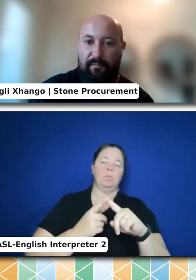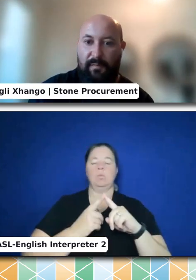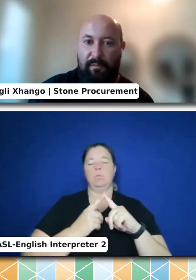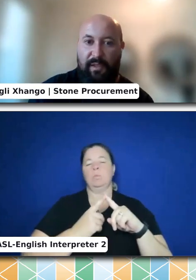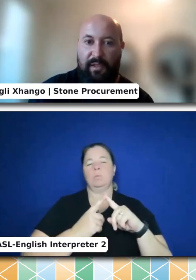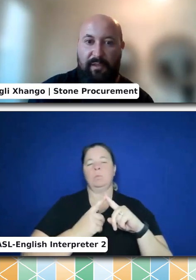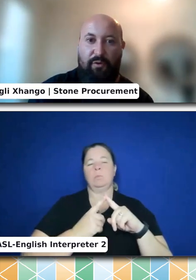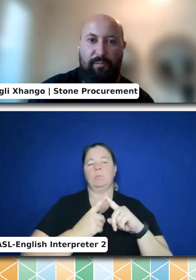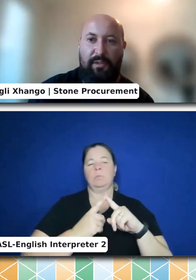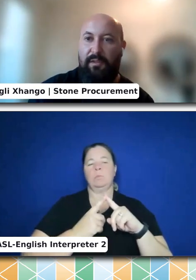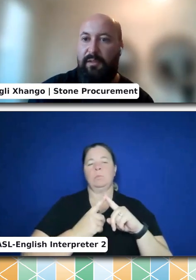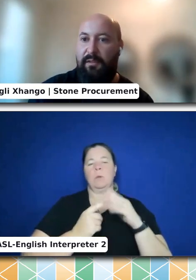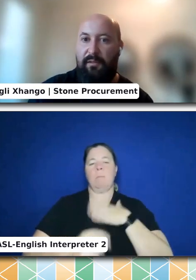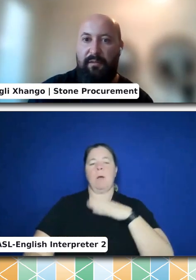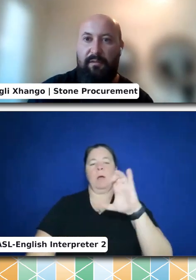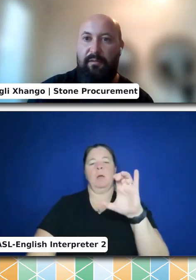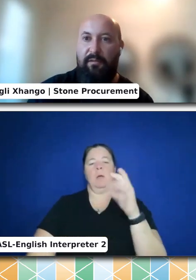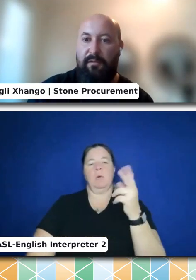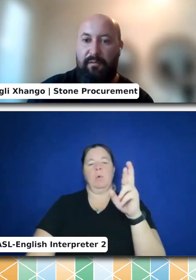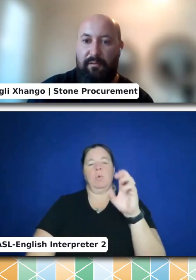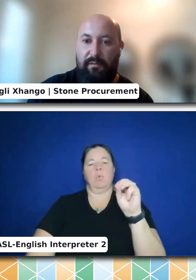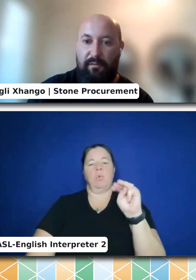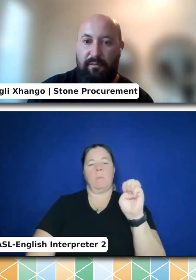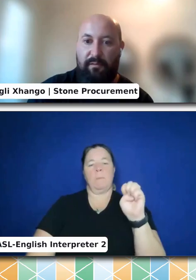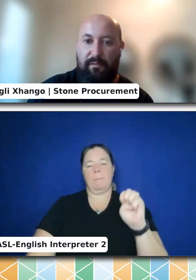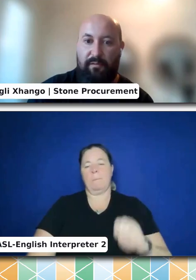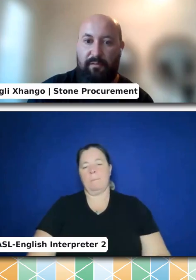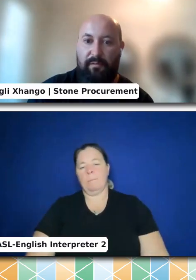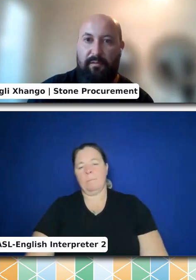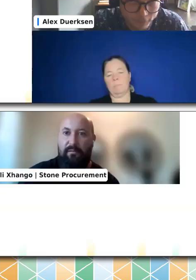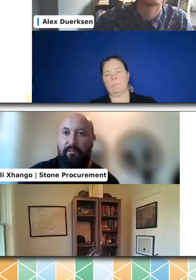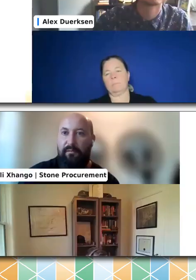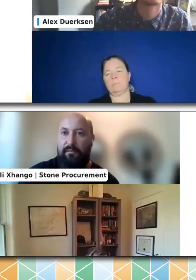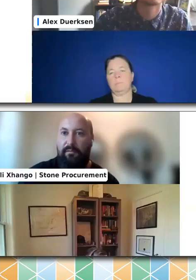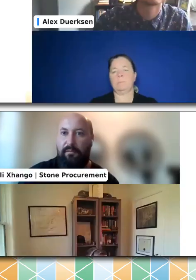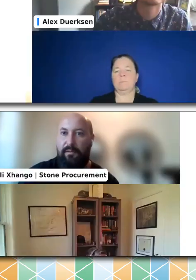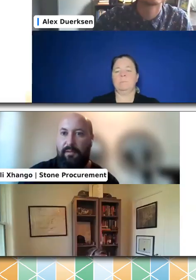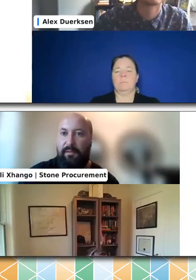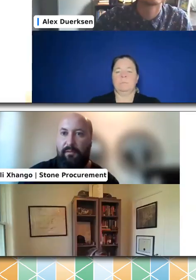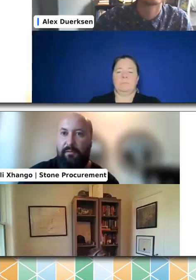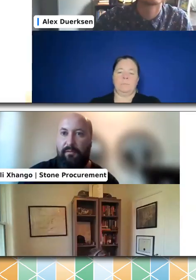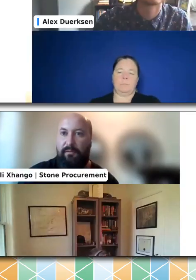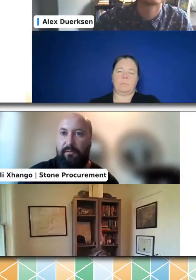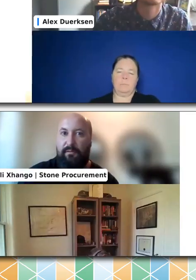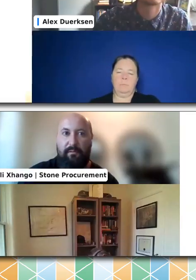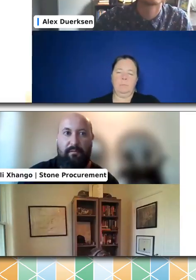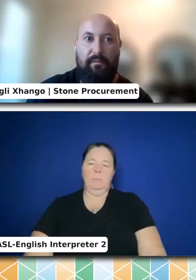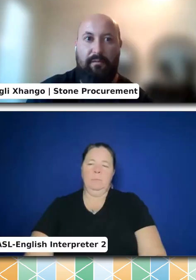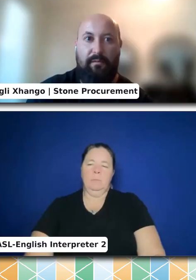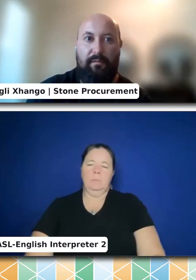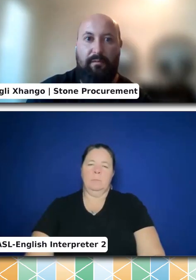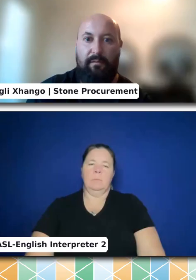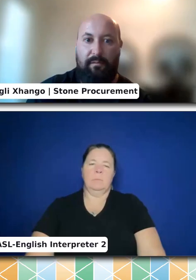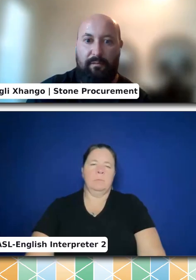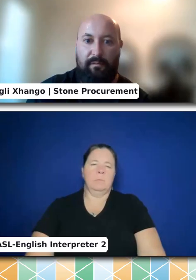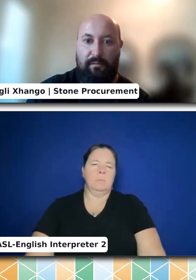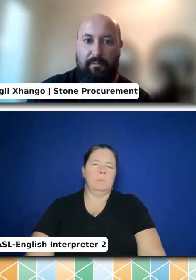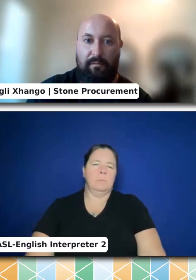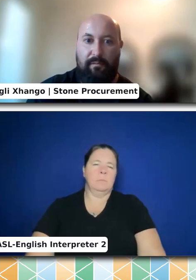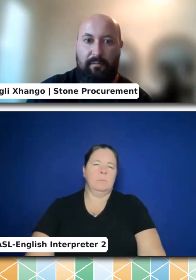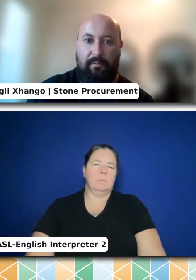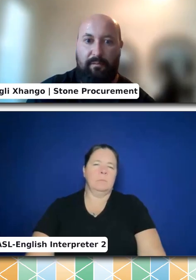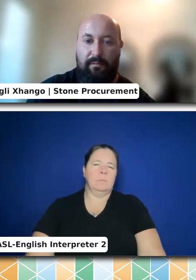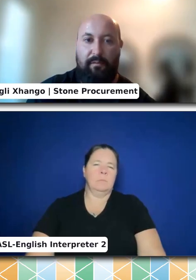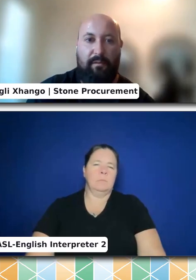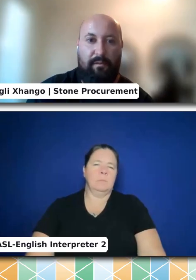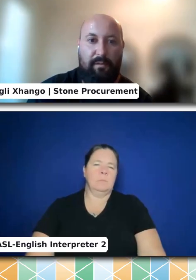My Chrome…